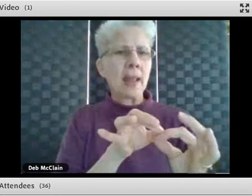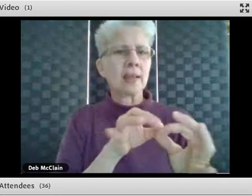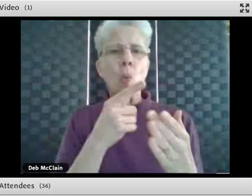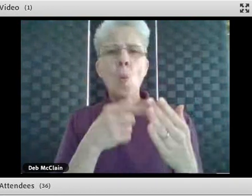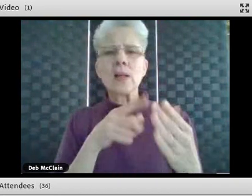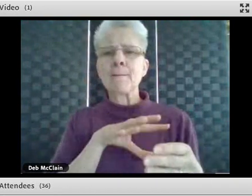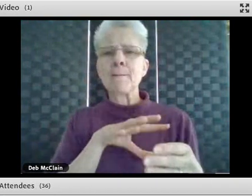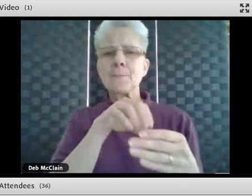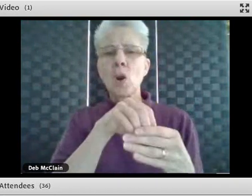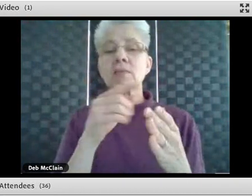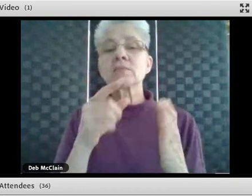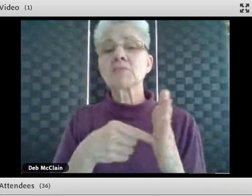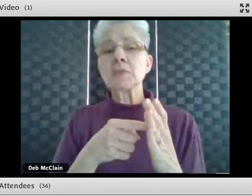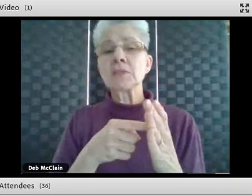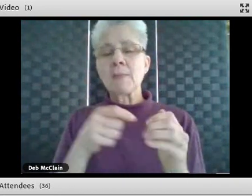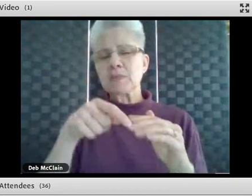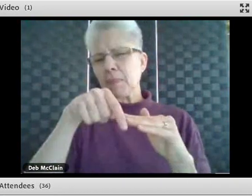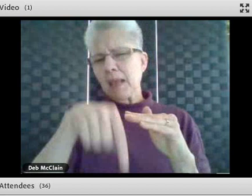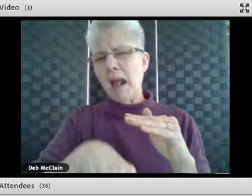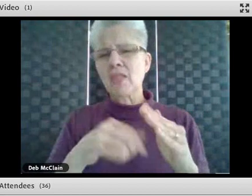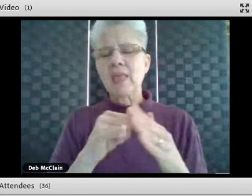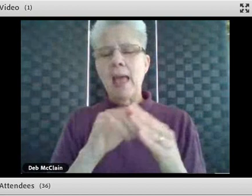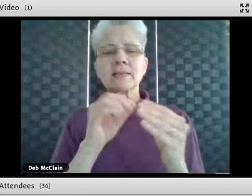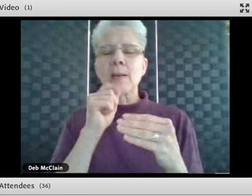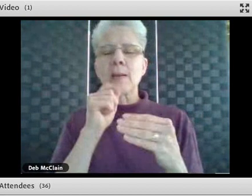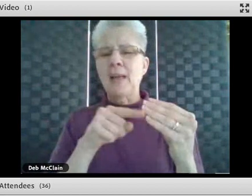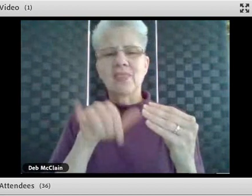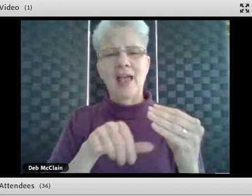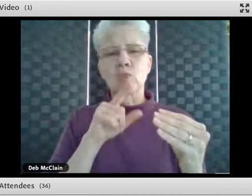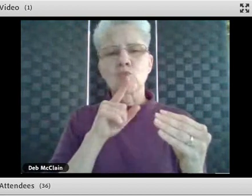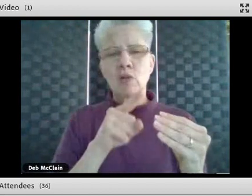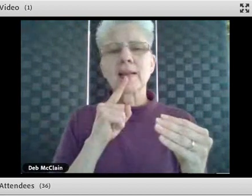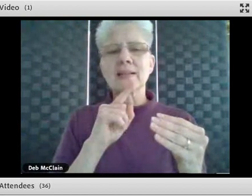Sometimes going beyond that, which is not really what it's about. It's the genre, right?